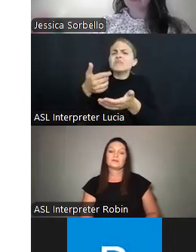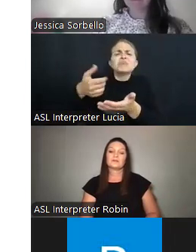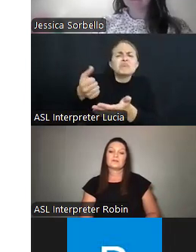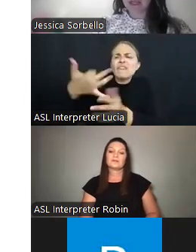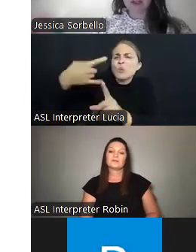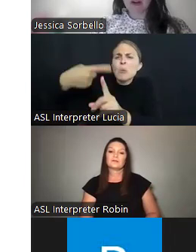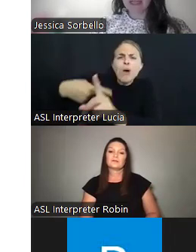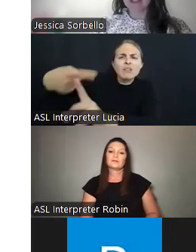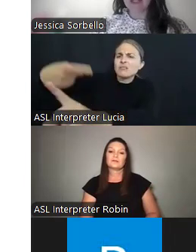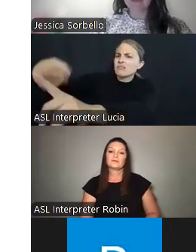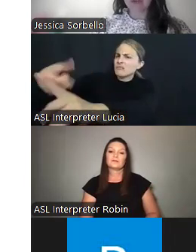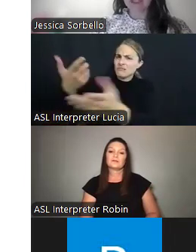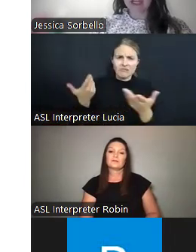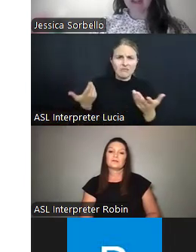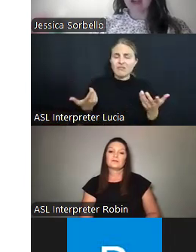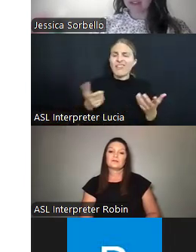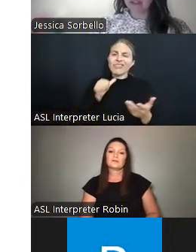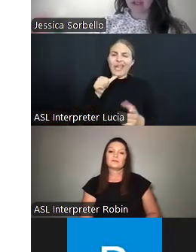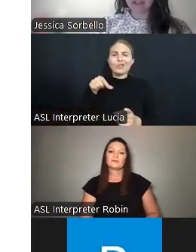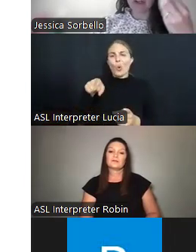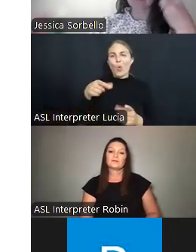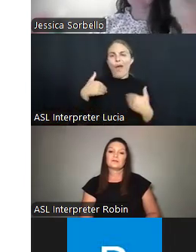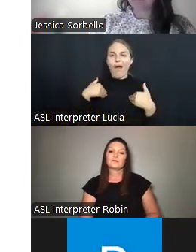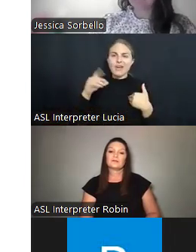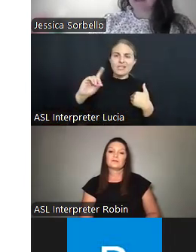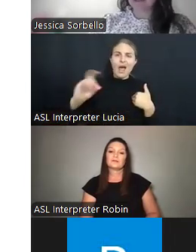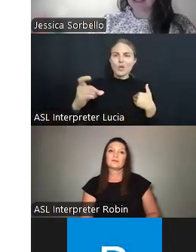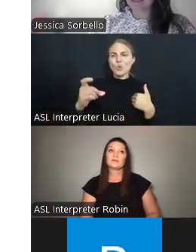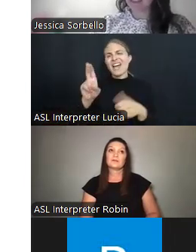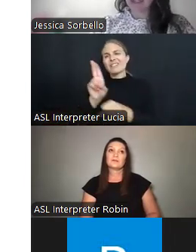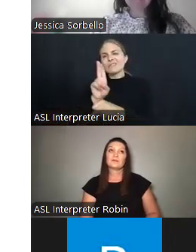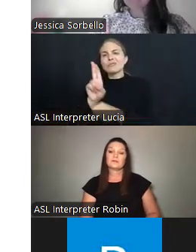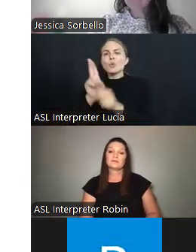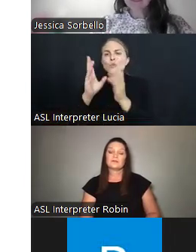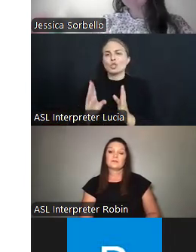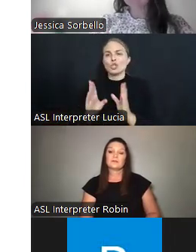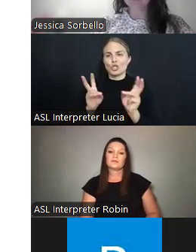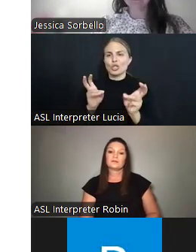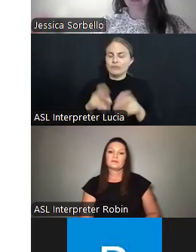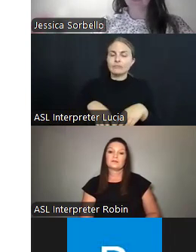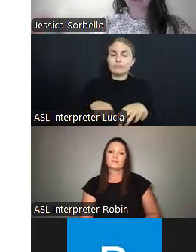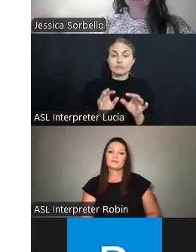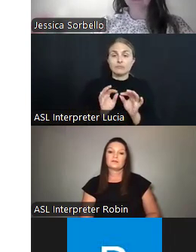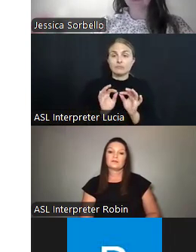for a -- they are not going to meet dysgnostic criteria and not meet the need or identify the need for a substance use